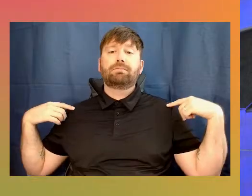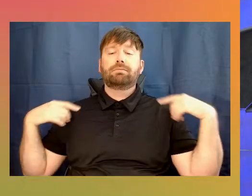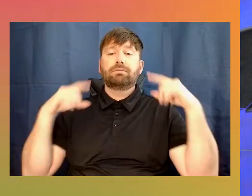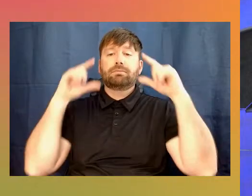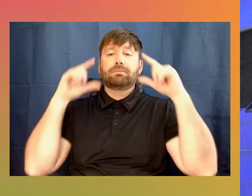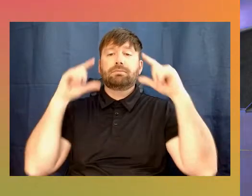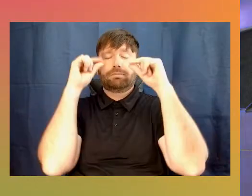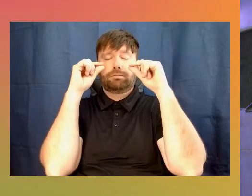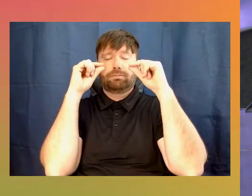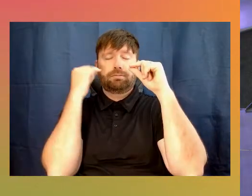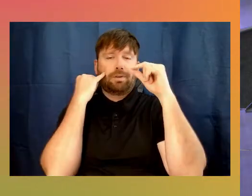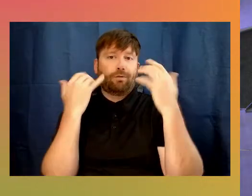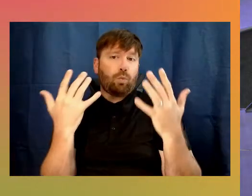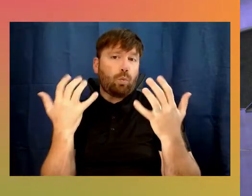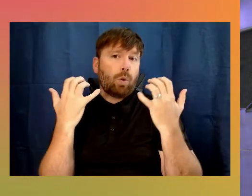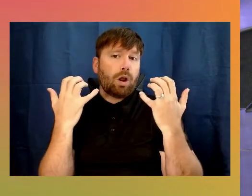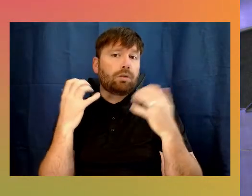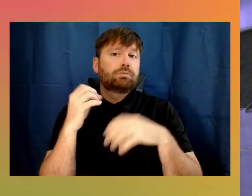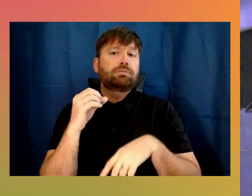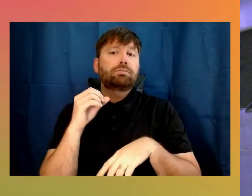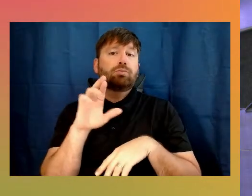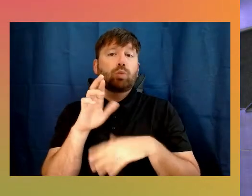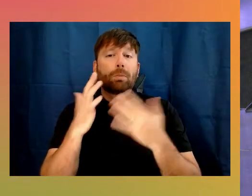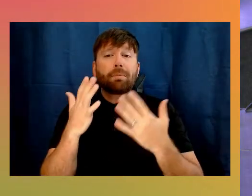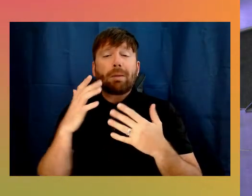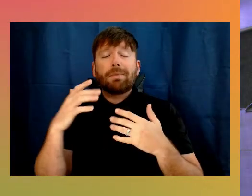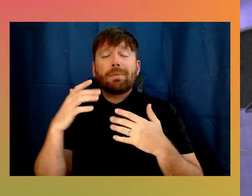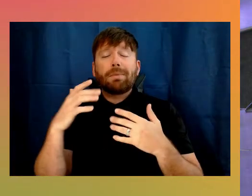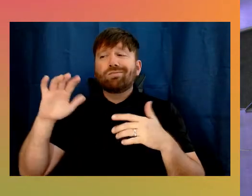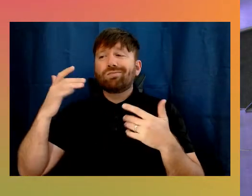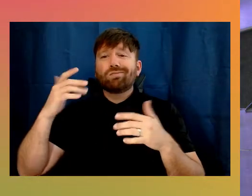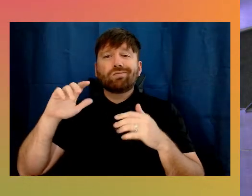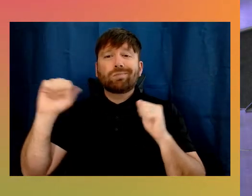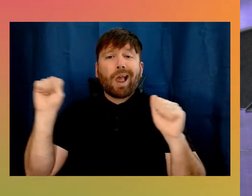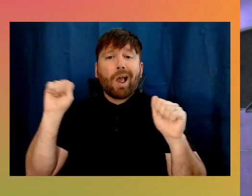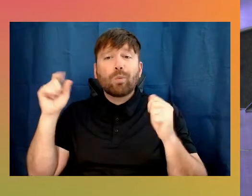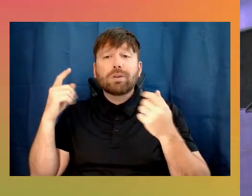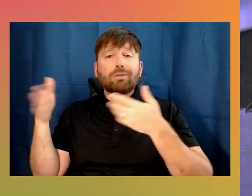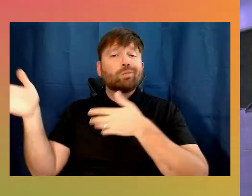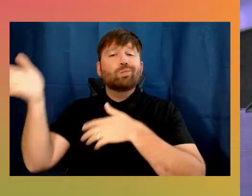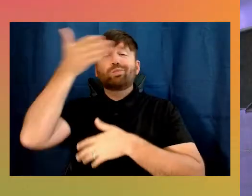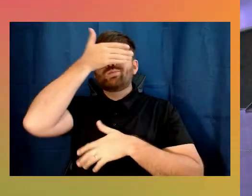UNDER THE BACK. CLOSE DOWN THE EYES IF YOU FEEL